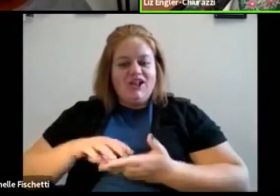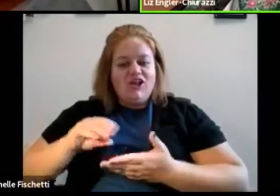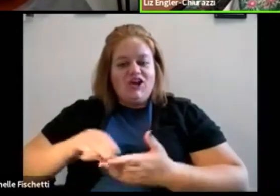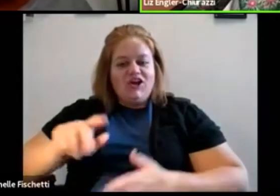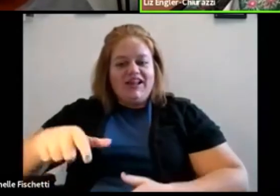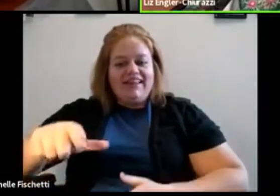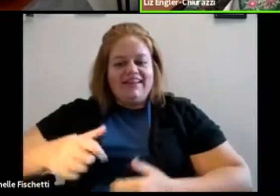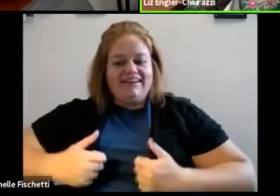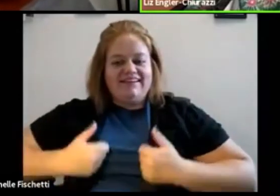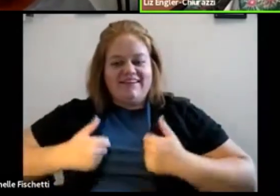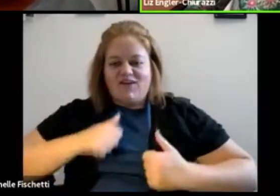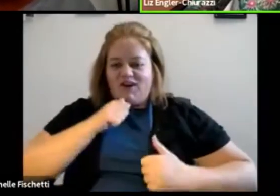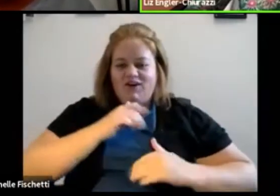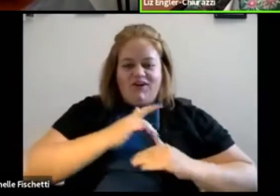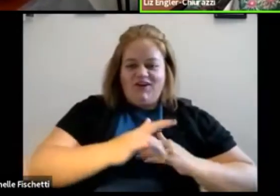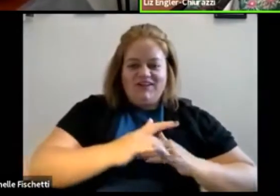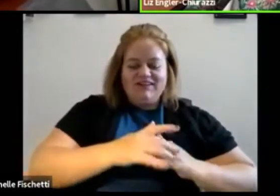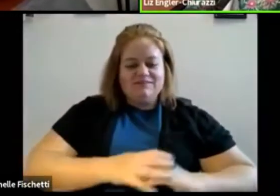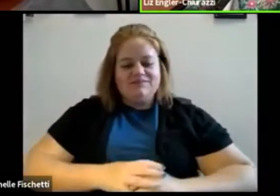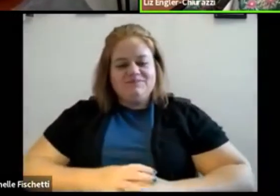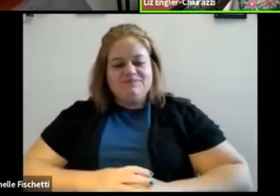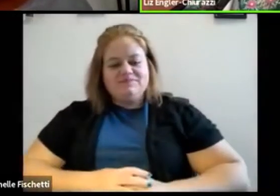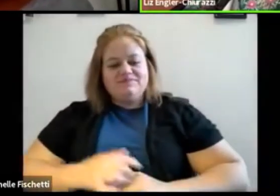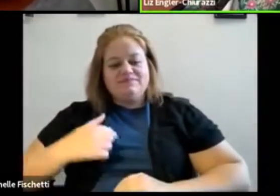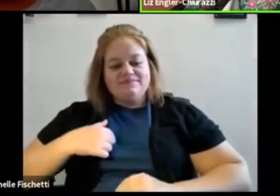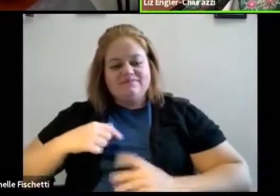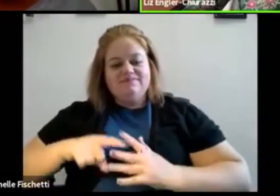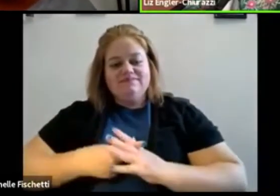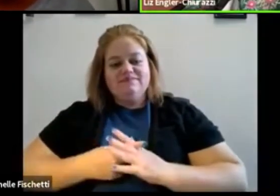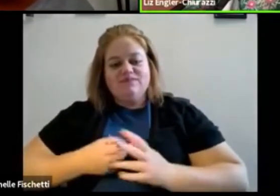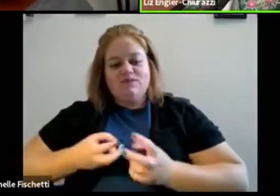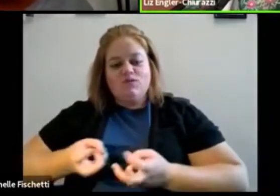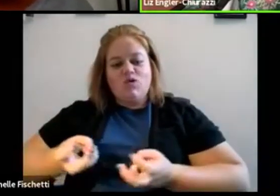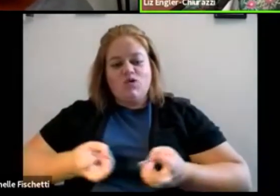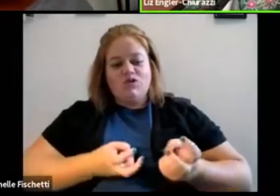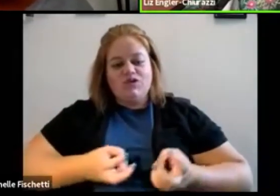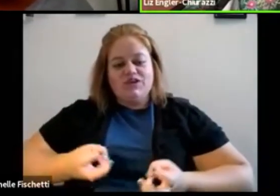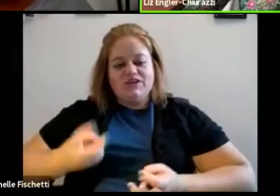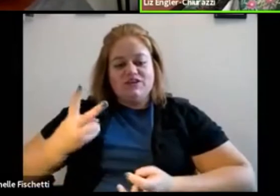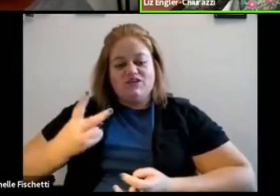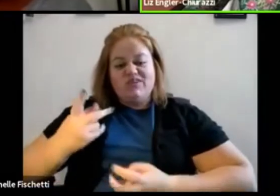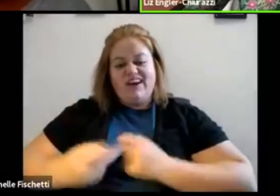earlier so I started roller derby about two and a half years ago as a bit of a